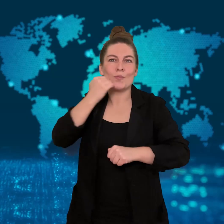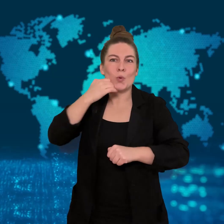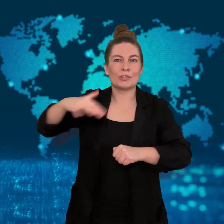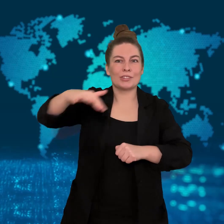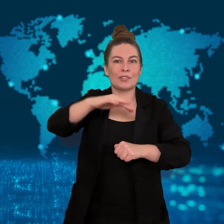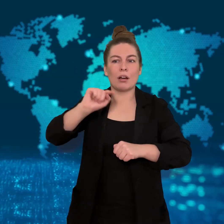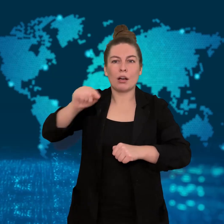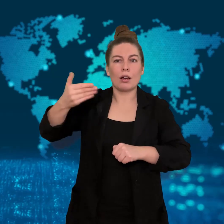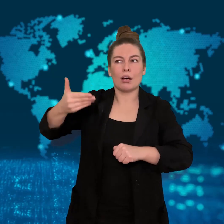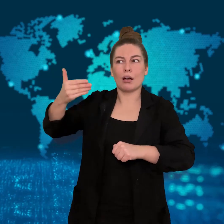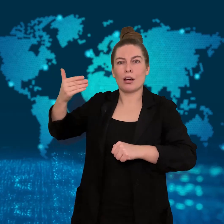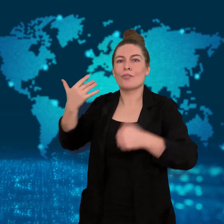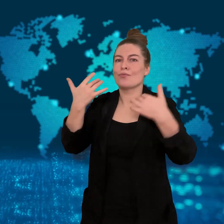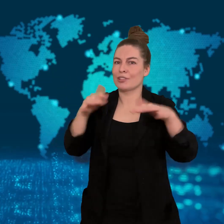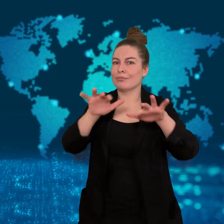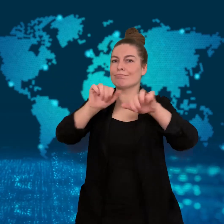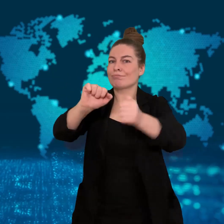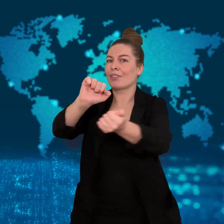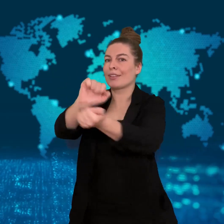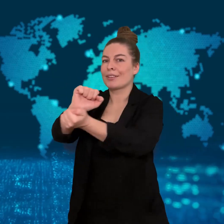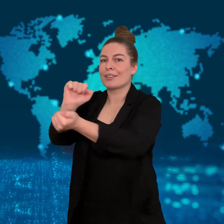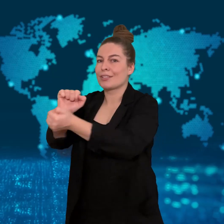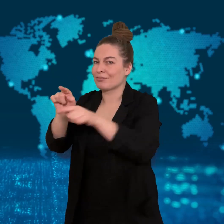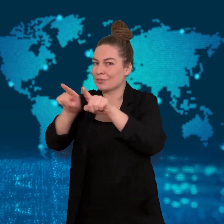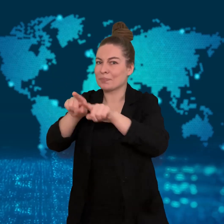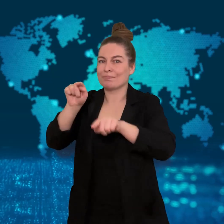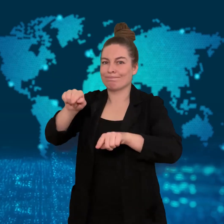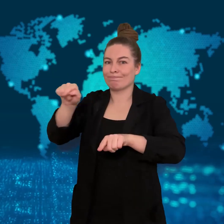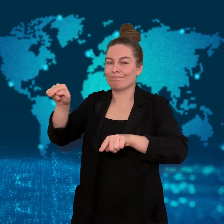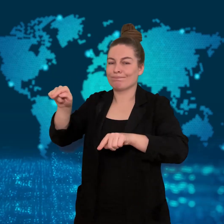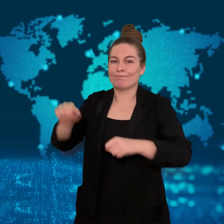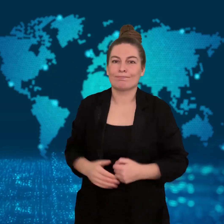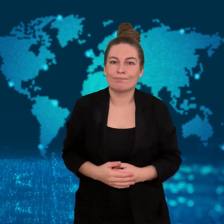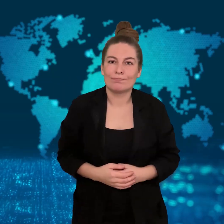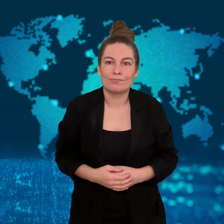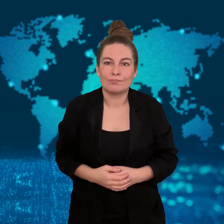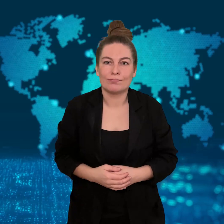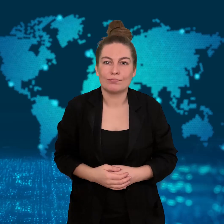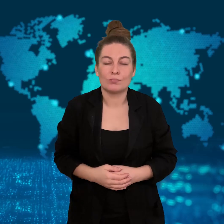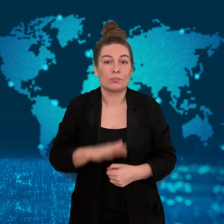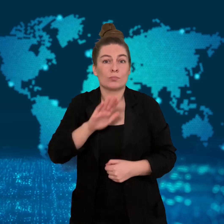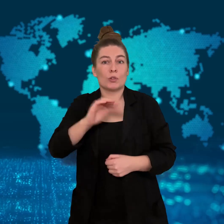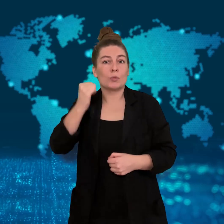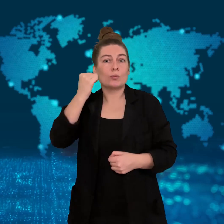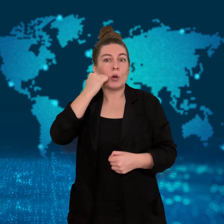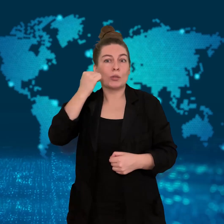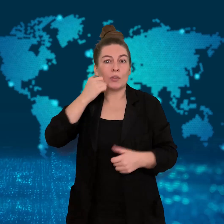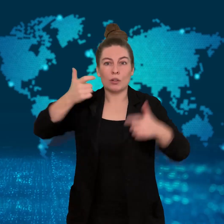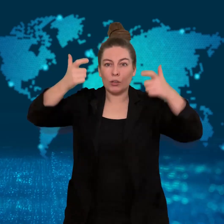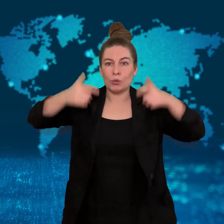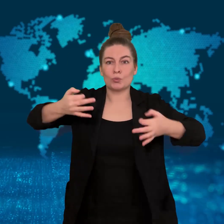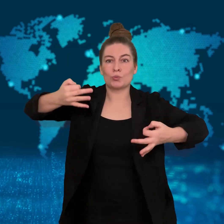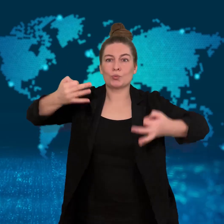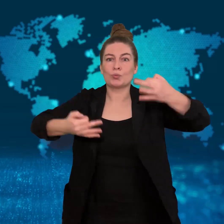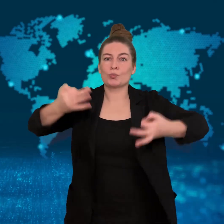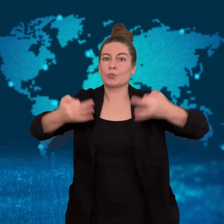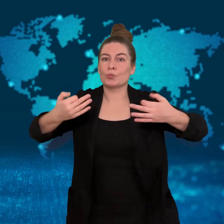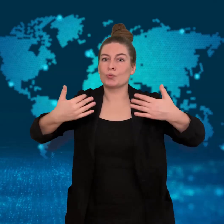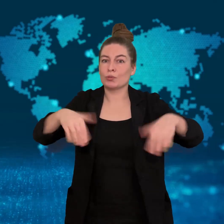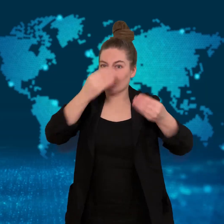There were similar detentions at other protests in Moscow as well.